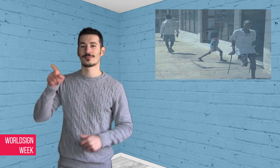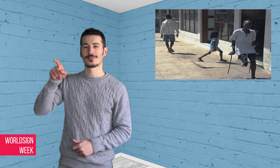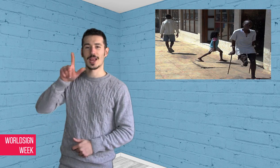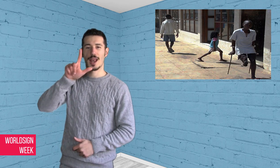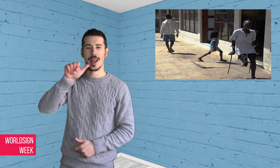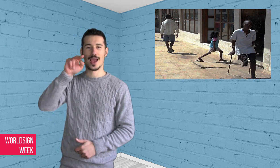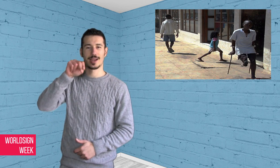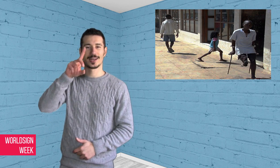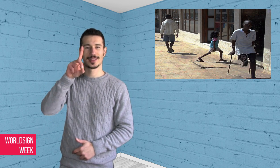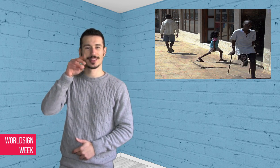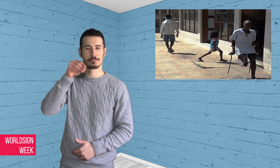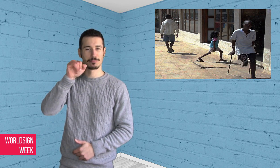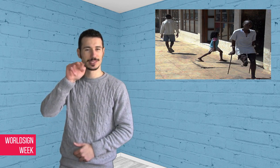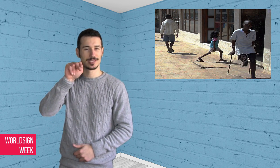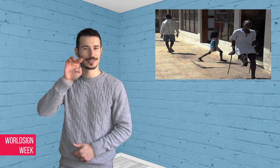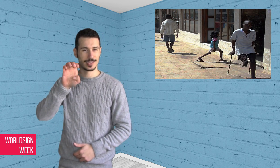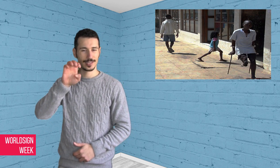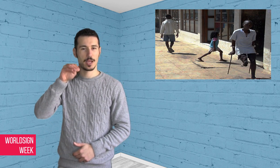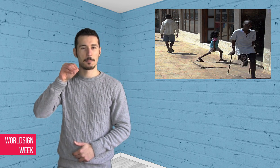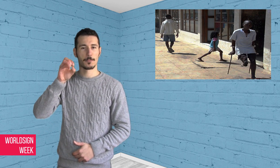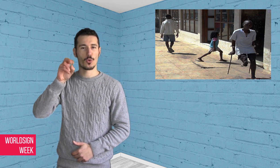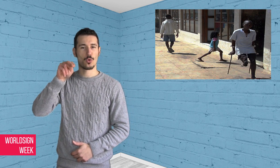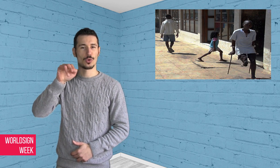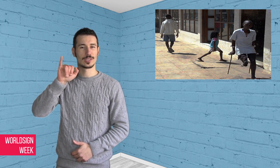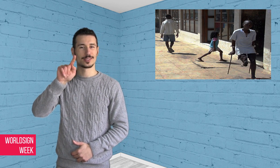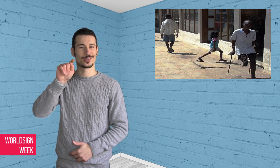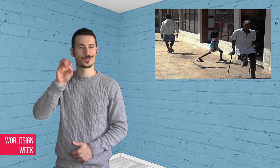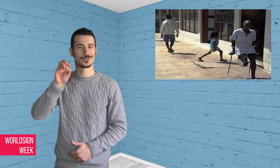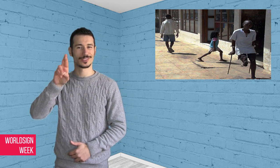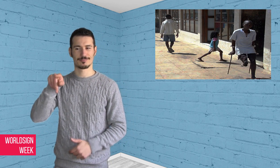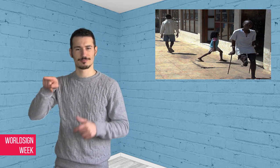According to Landmine Monitor, an